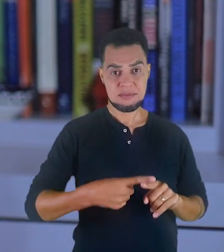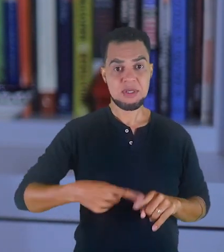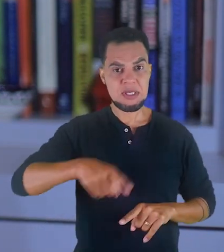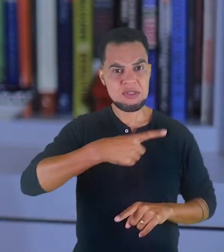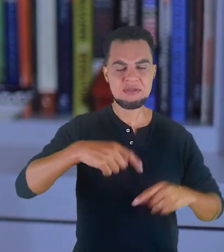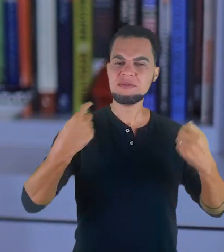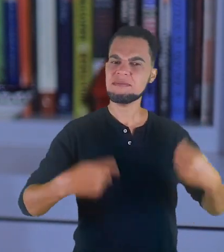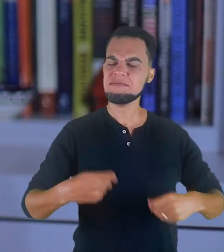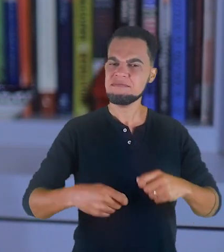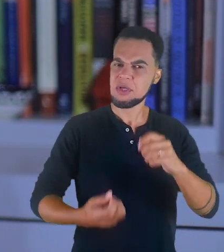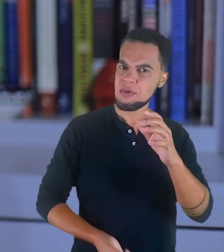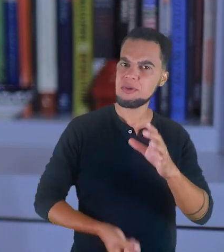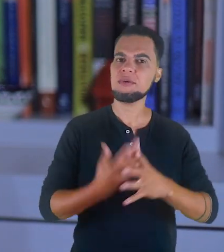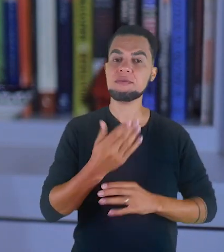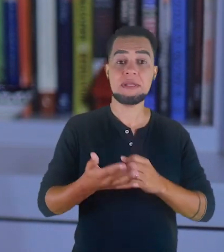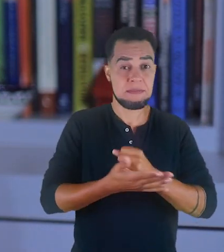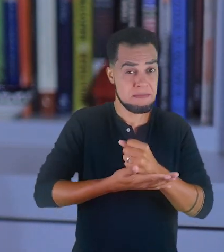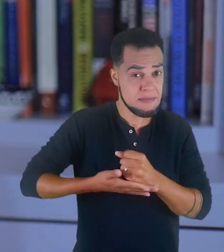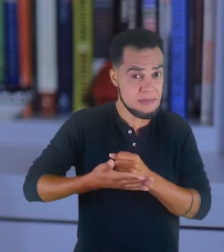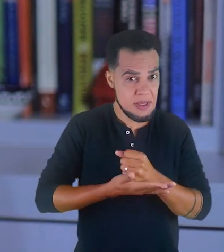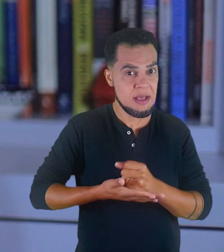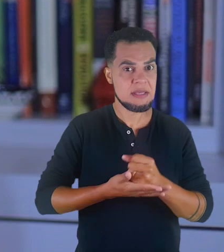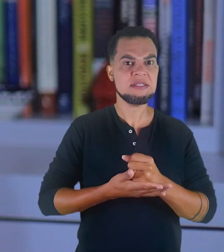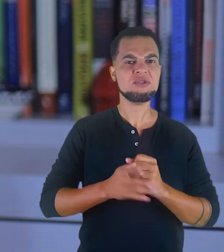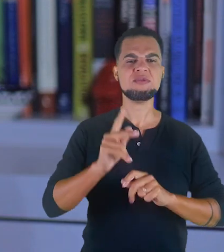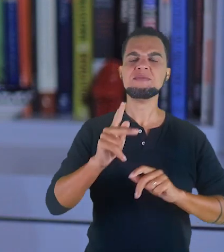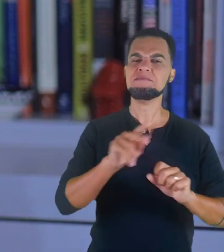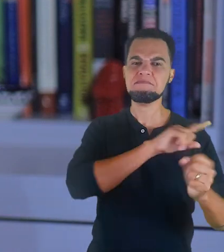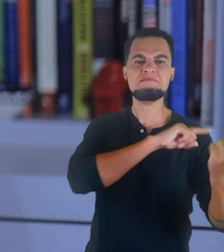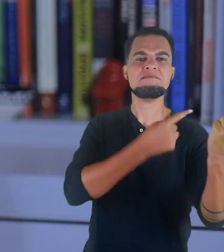We need to build the foundations for people's power